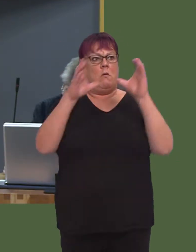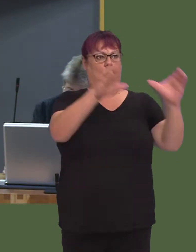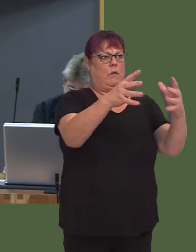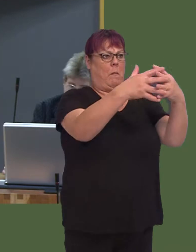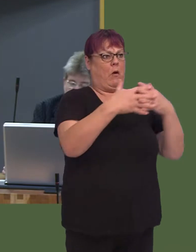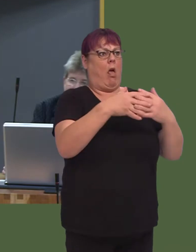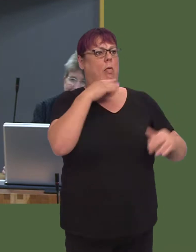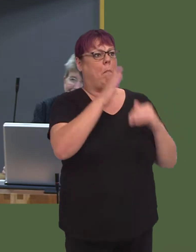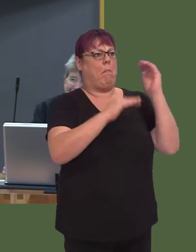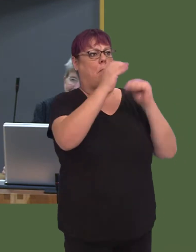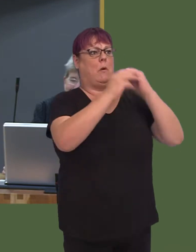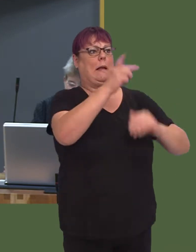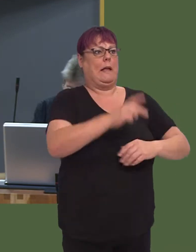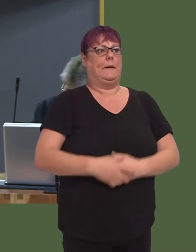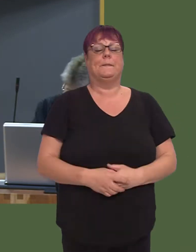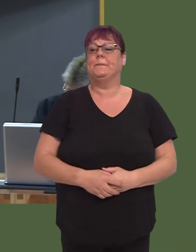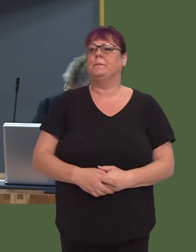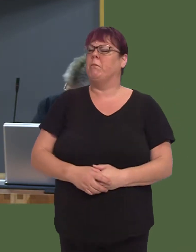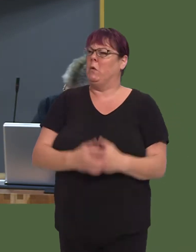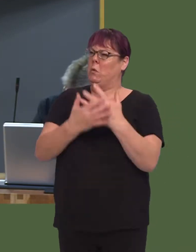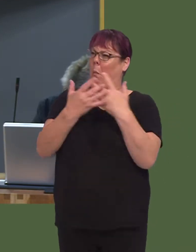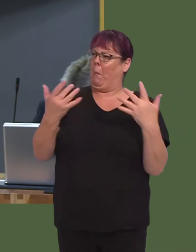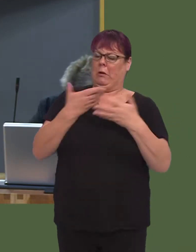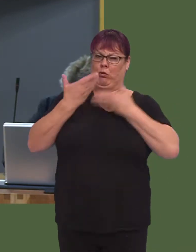it, transport it to the states and reassemble it.